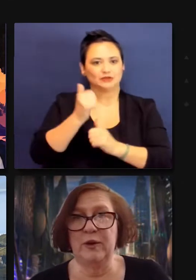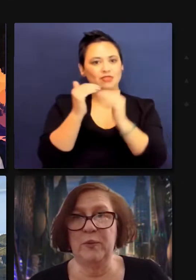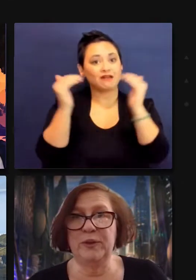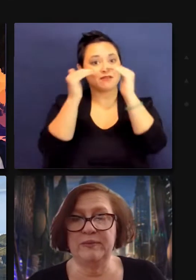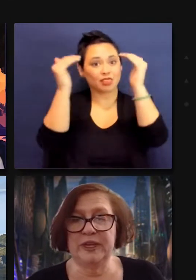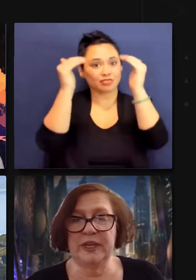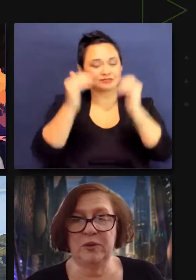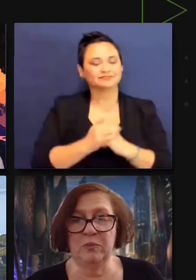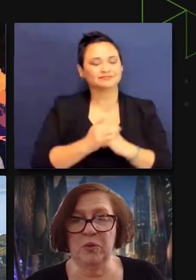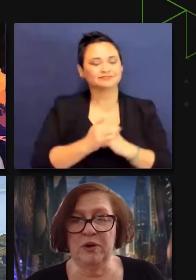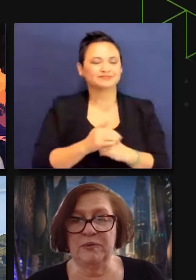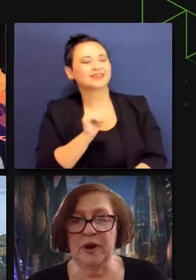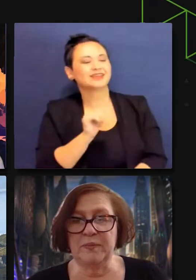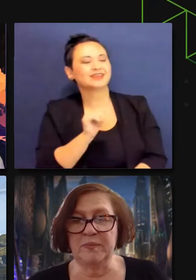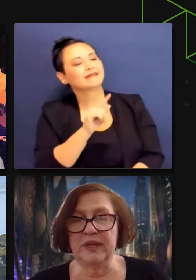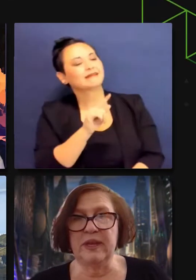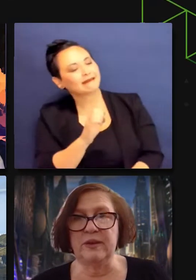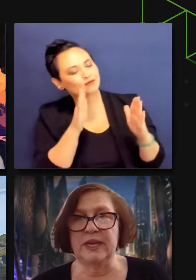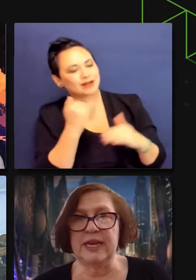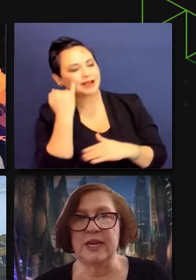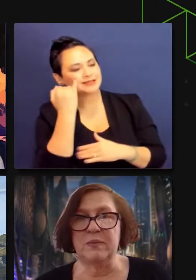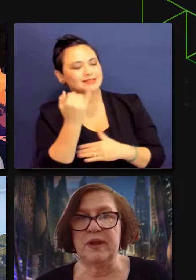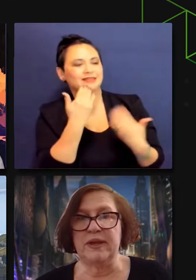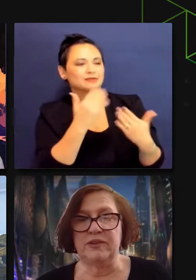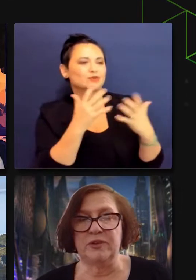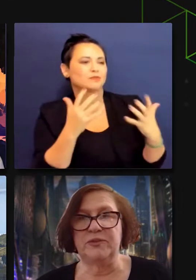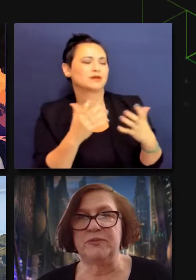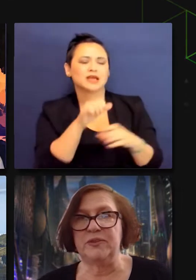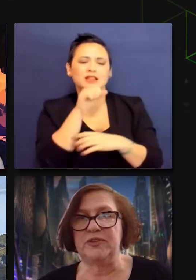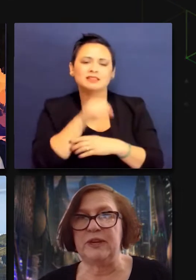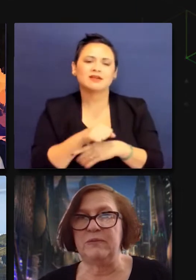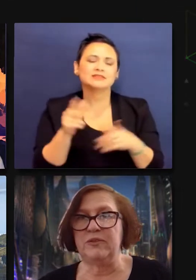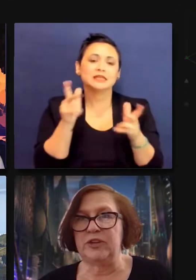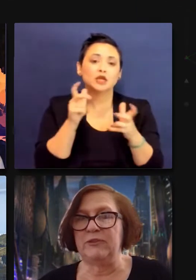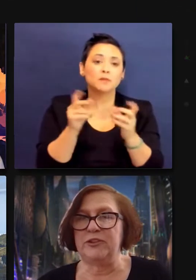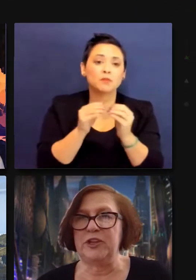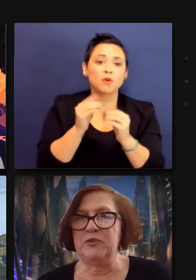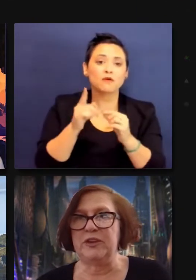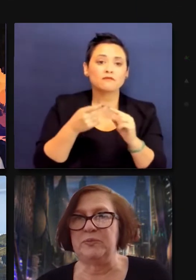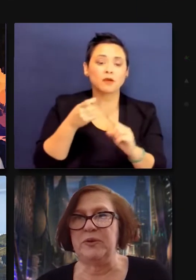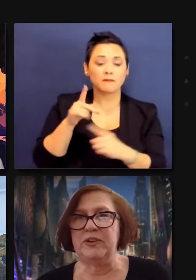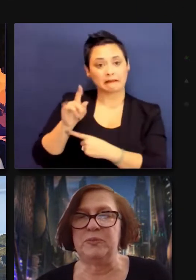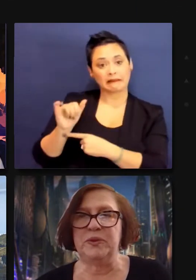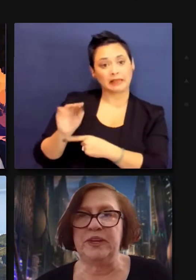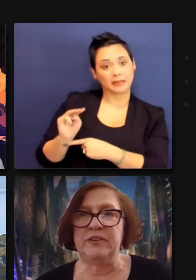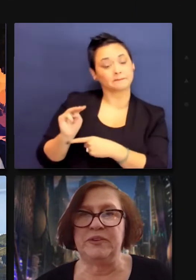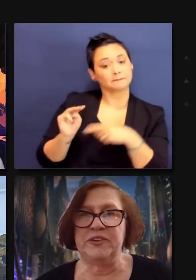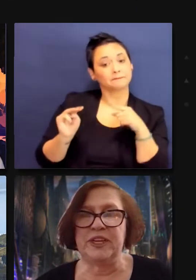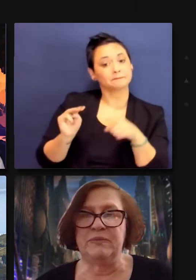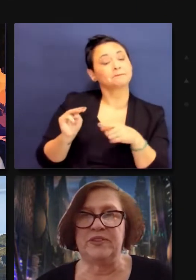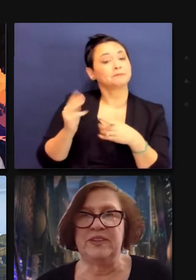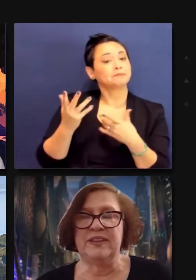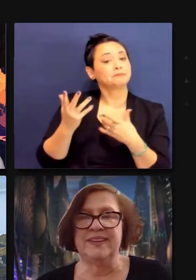I would love to hear more from Kim in terms of those same challenges that you've experienced building diverse teams.